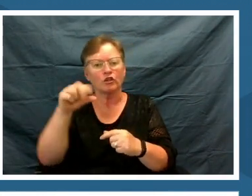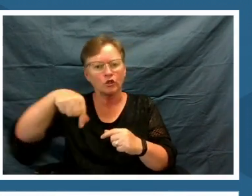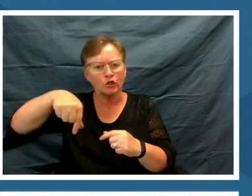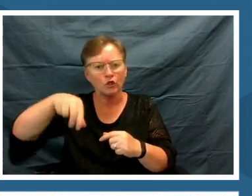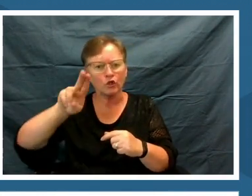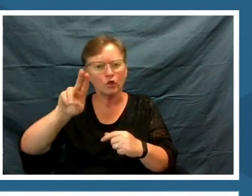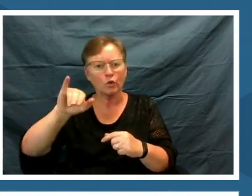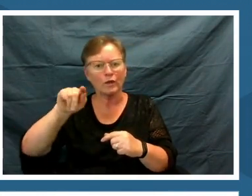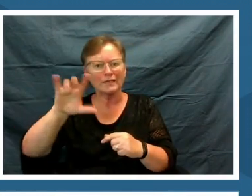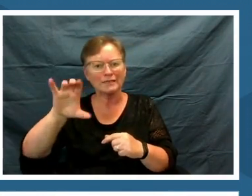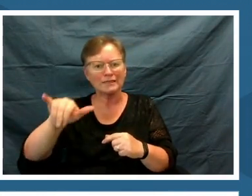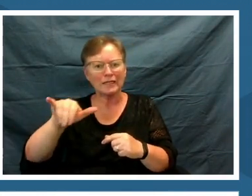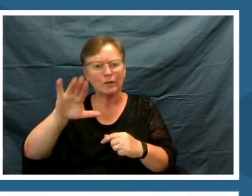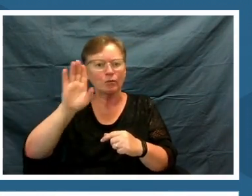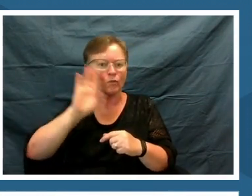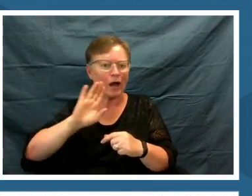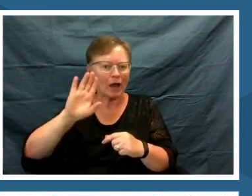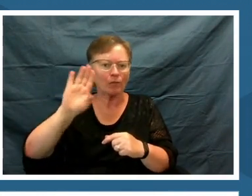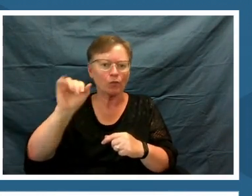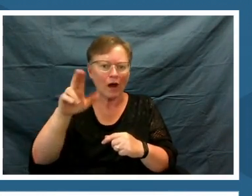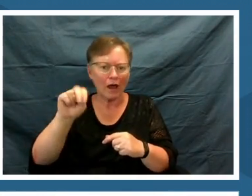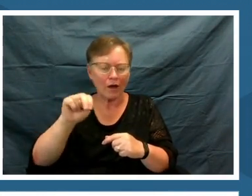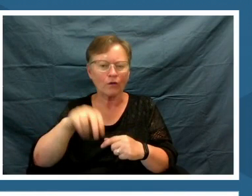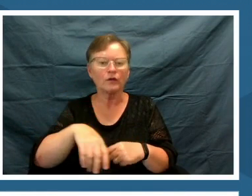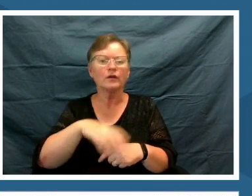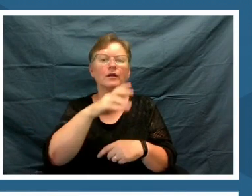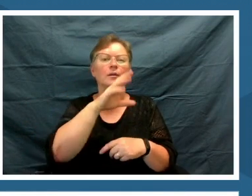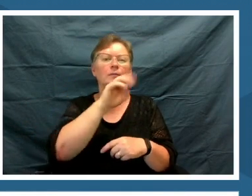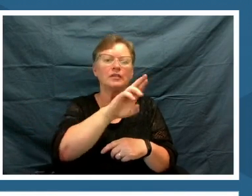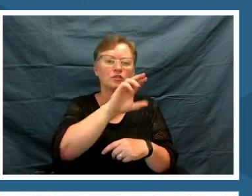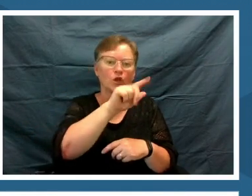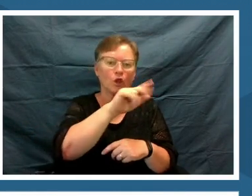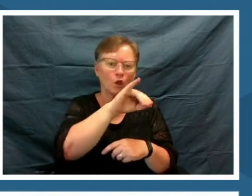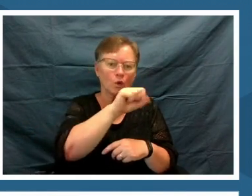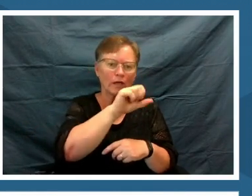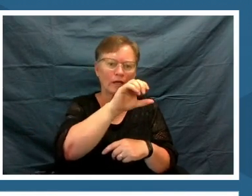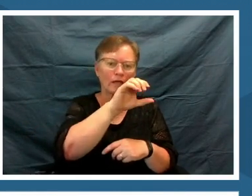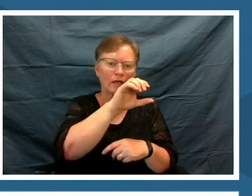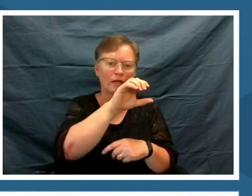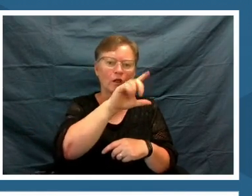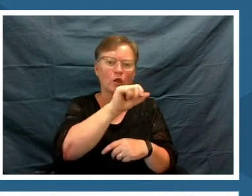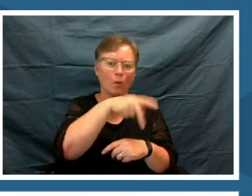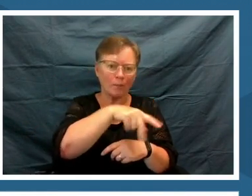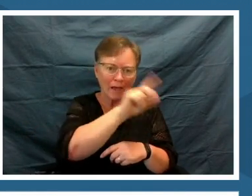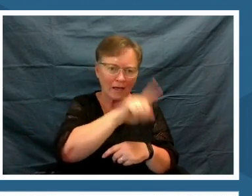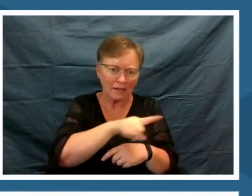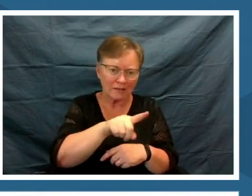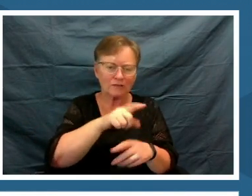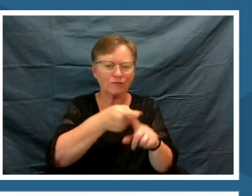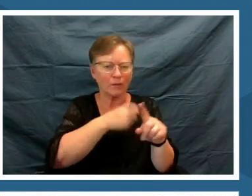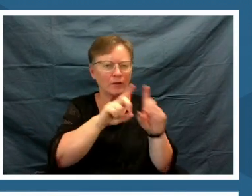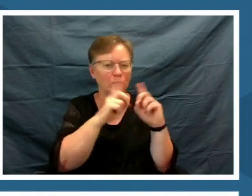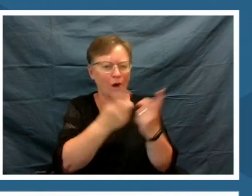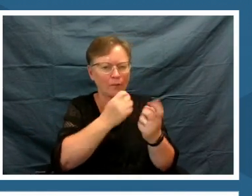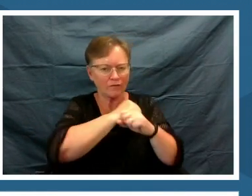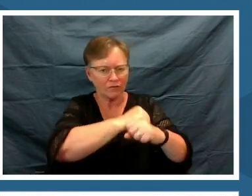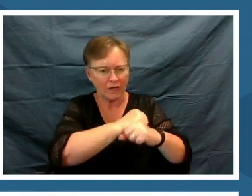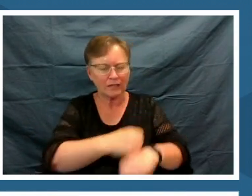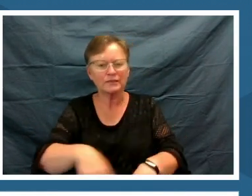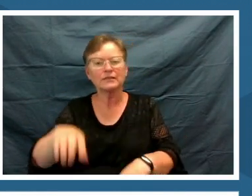technology policy mr louis lopez from the department of defense and dr emily